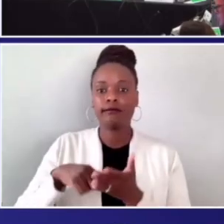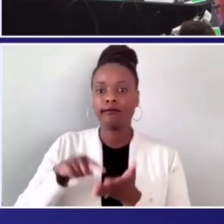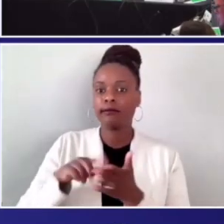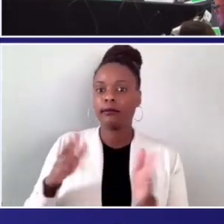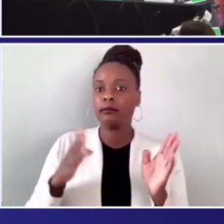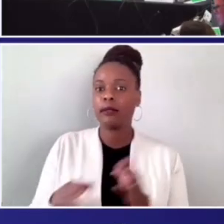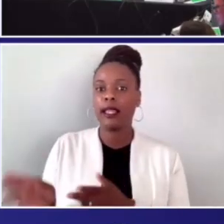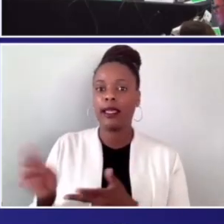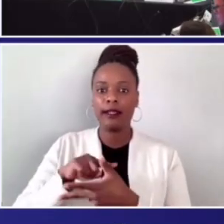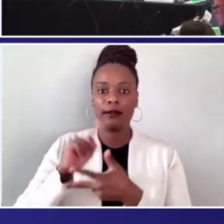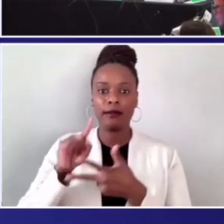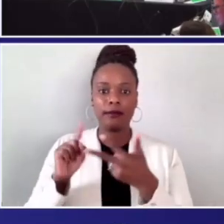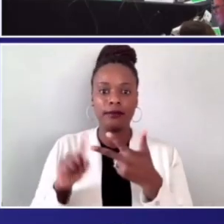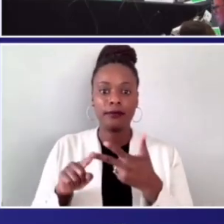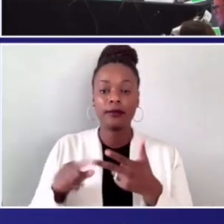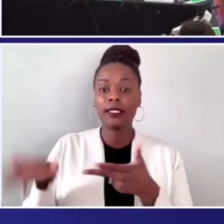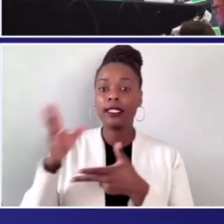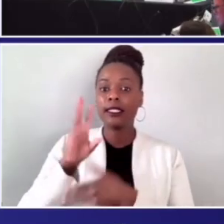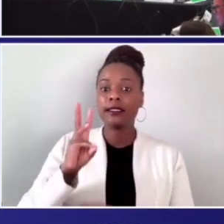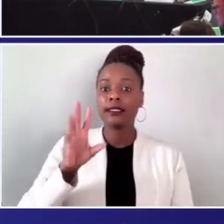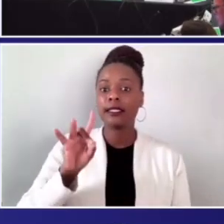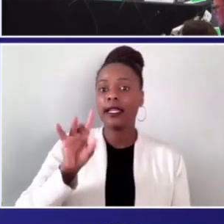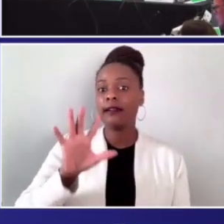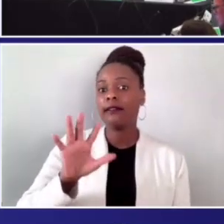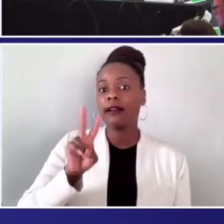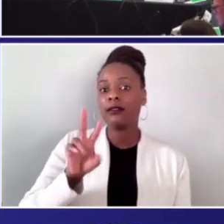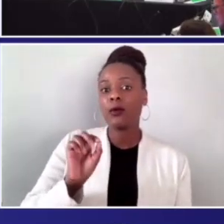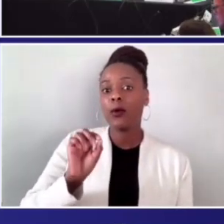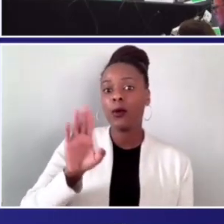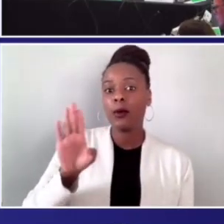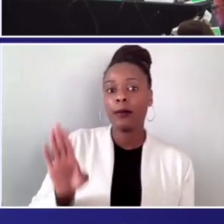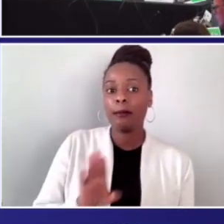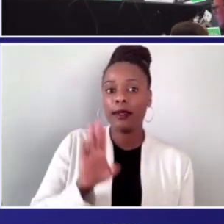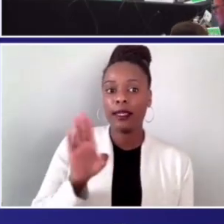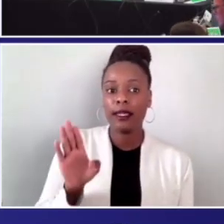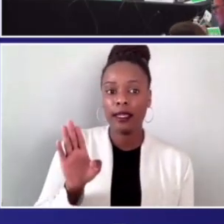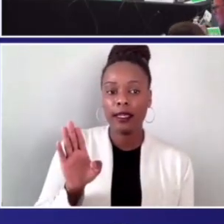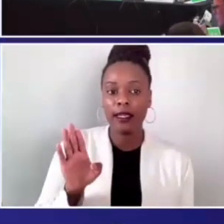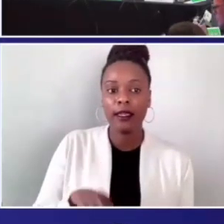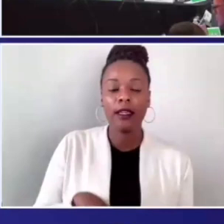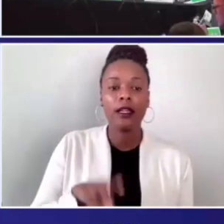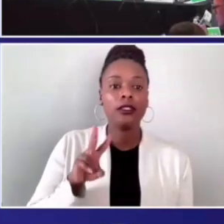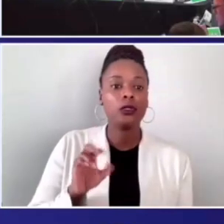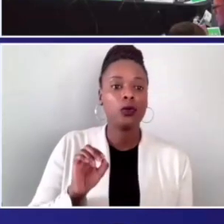So in 685.20B -- 208(b) and (c),